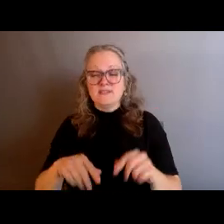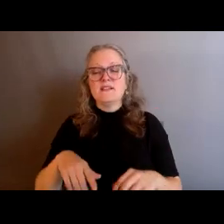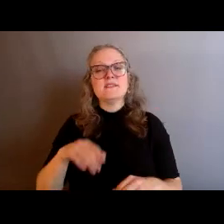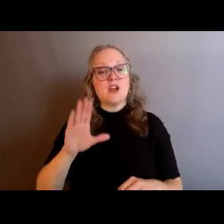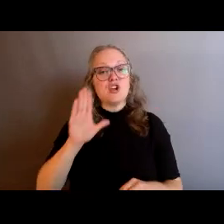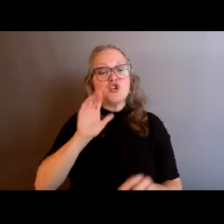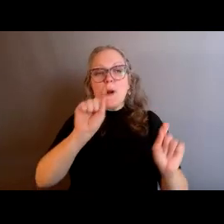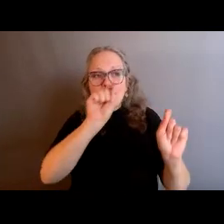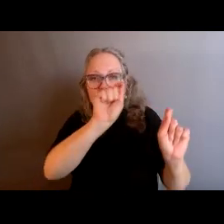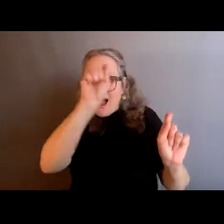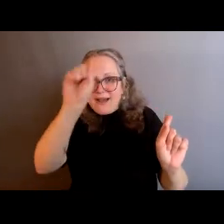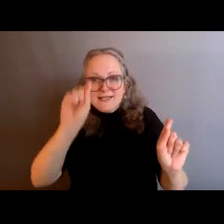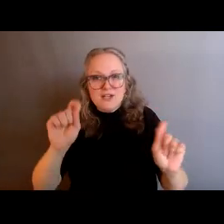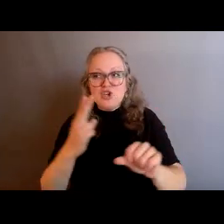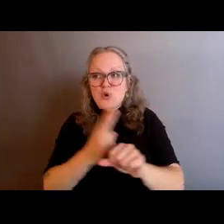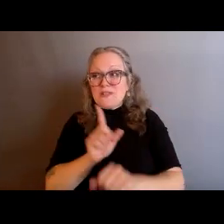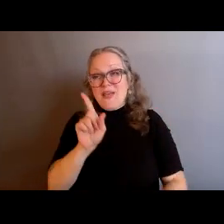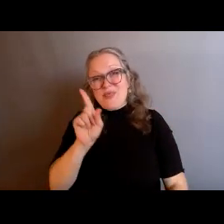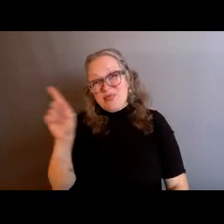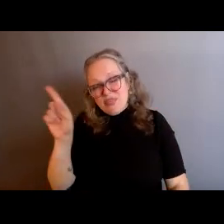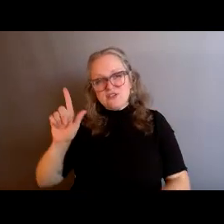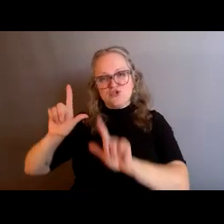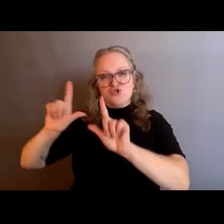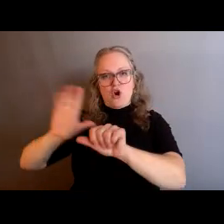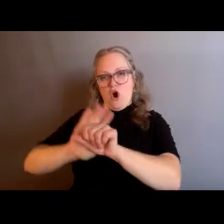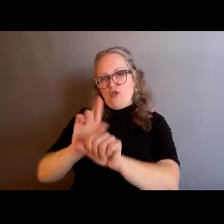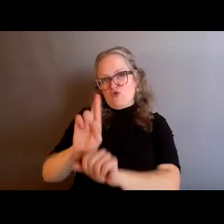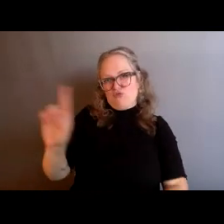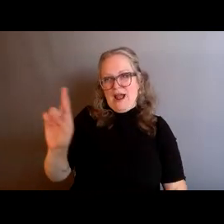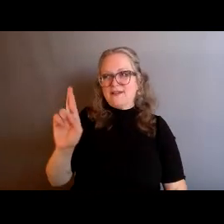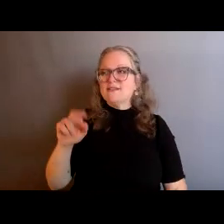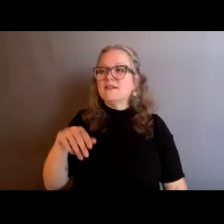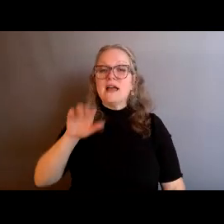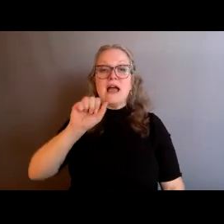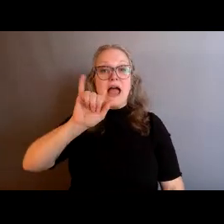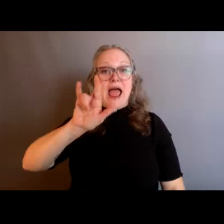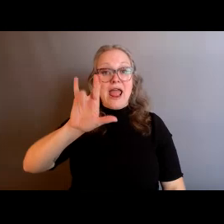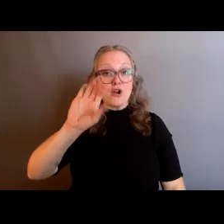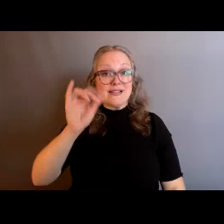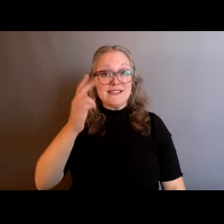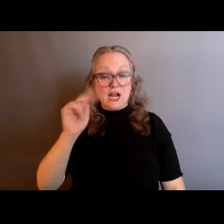with this chart over here, air conduction shows a red circle air conduction shows.